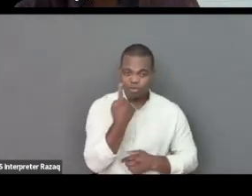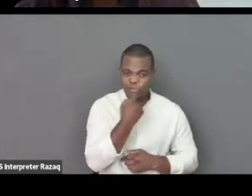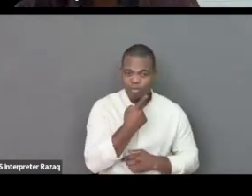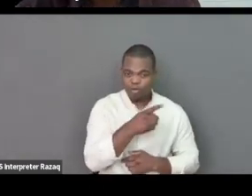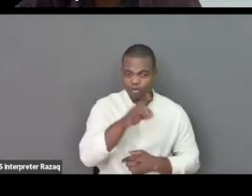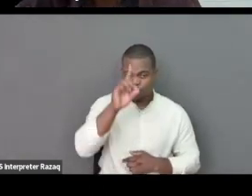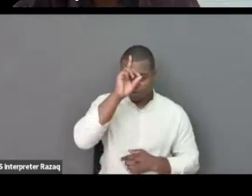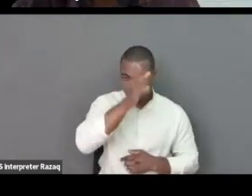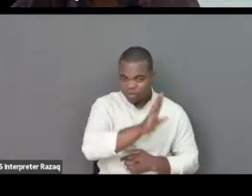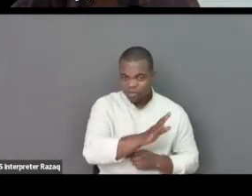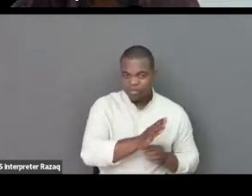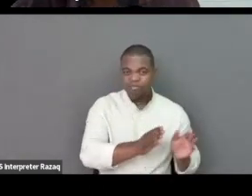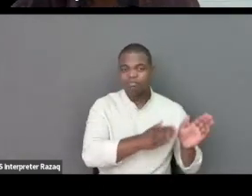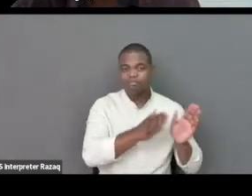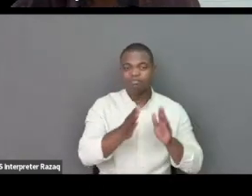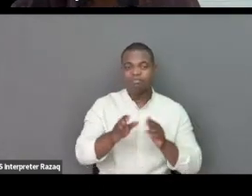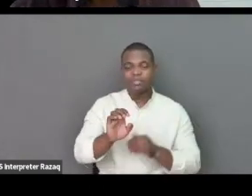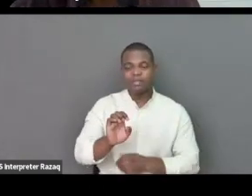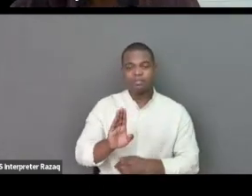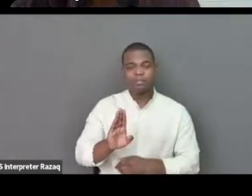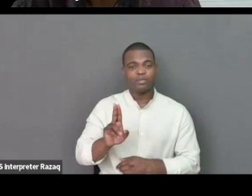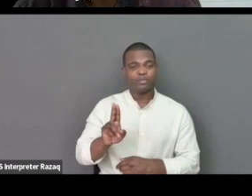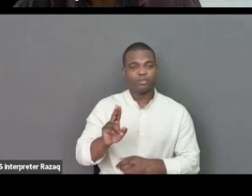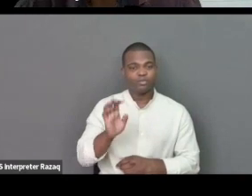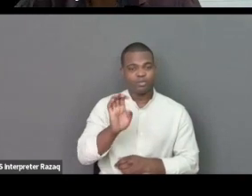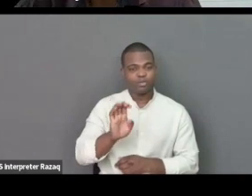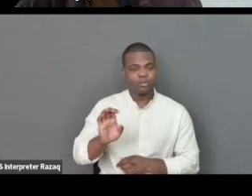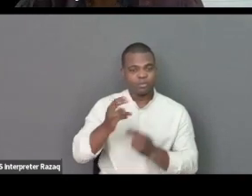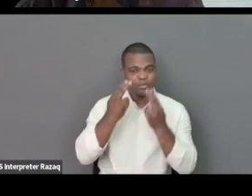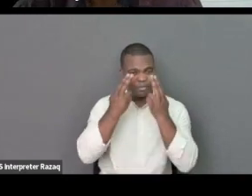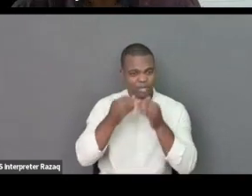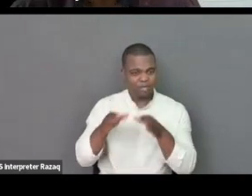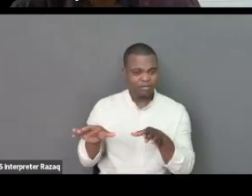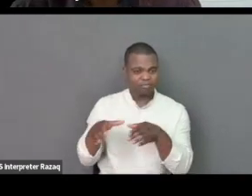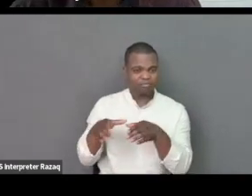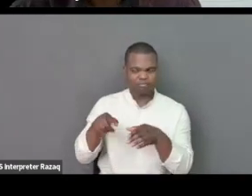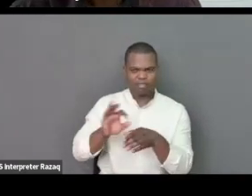umbrella organization for persons with visual disabilities,